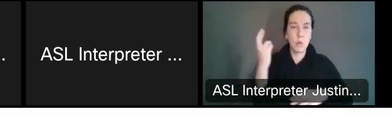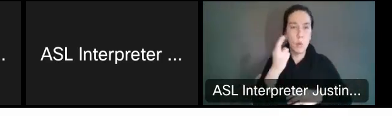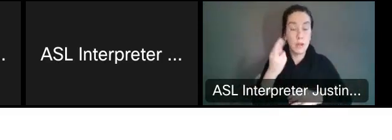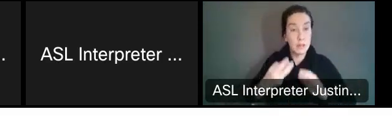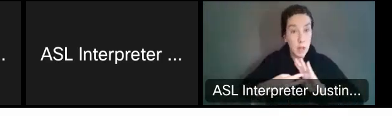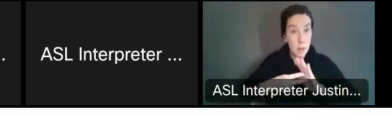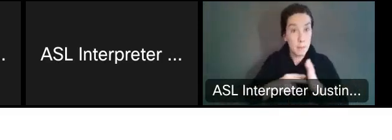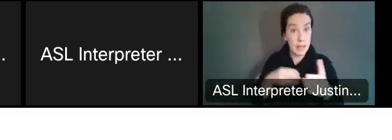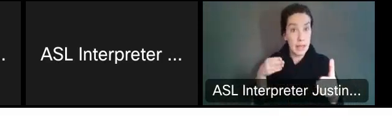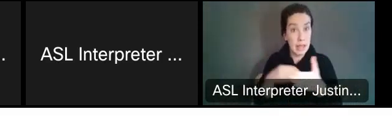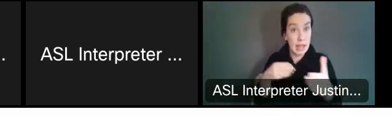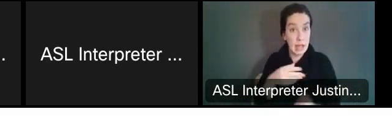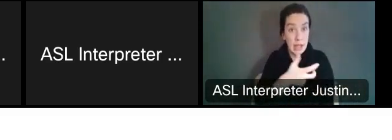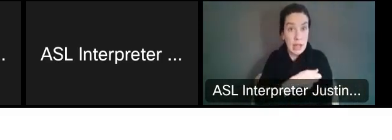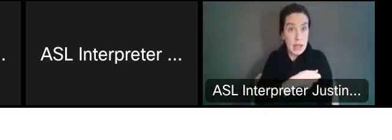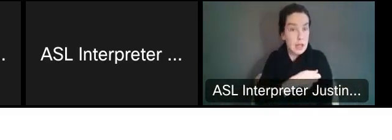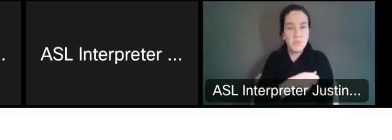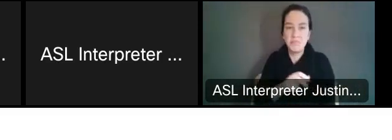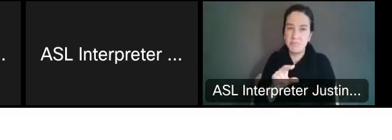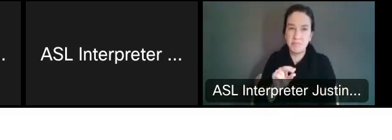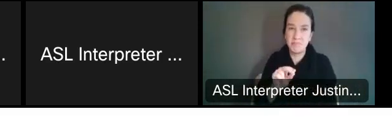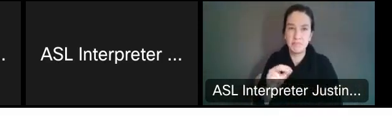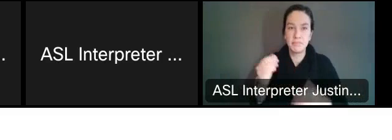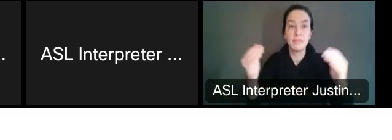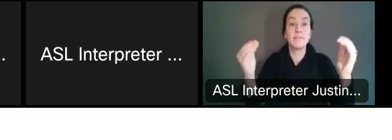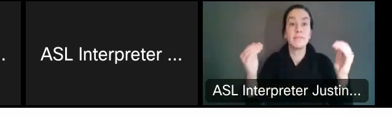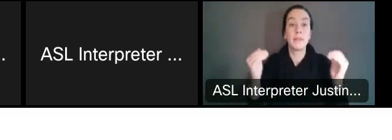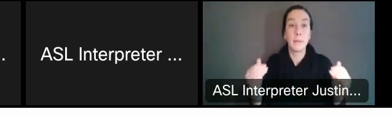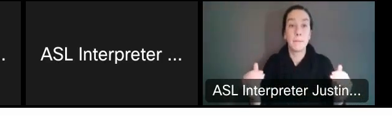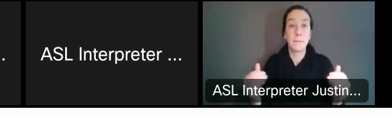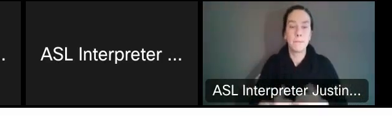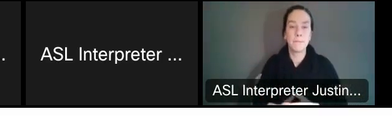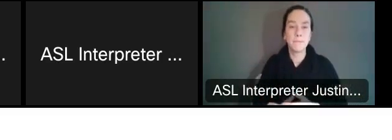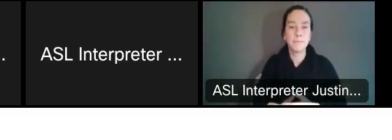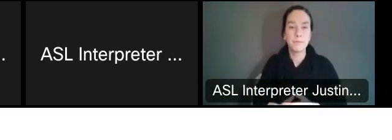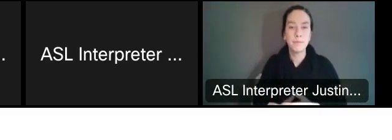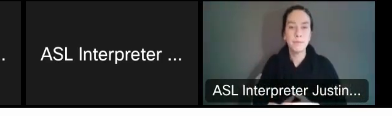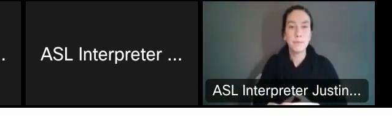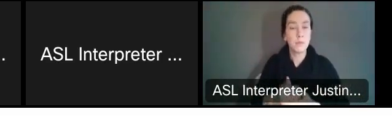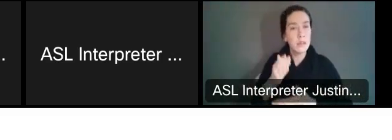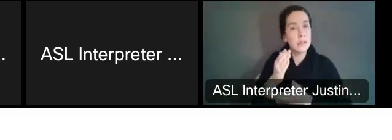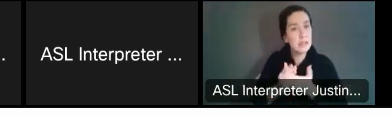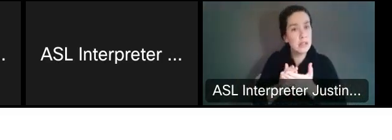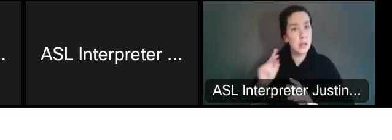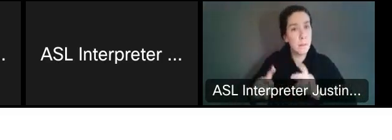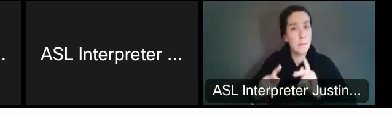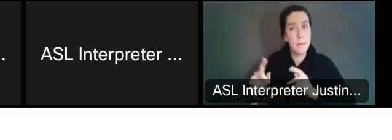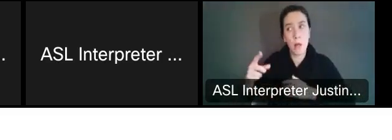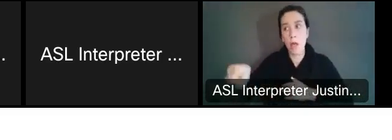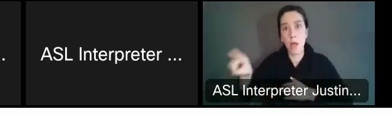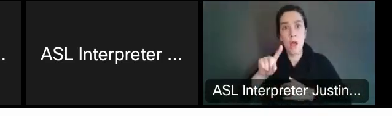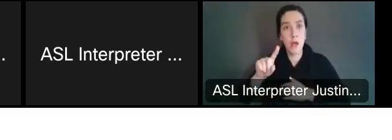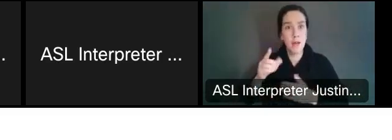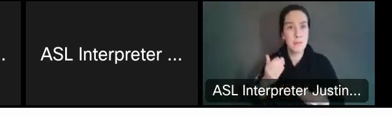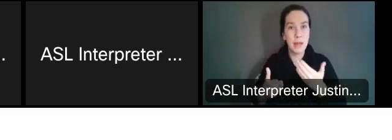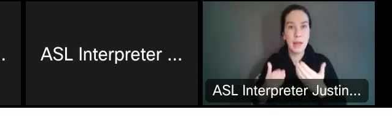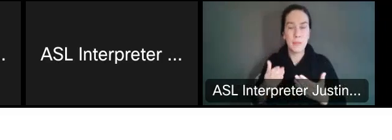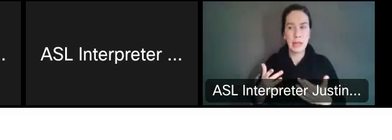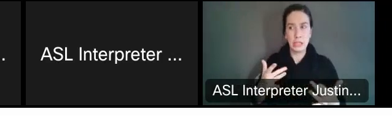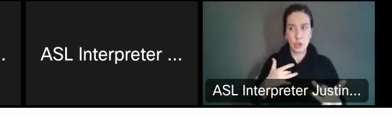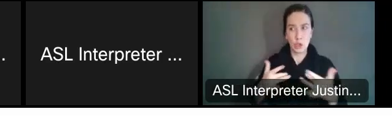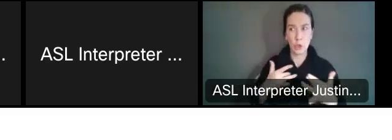Next some people like to express concerns in an excited way, or may state something that isn't true.